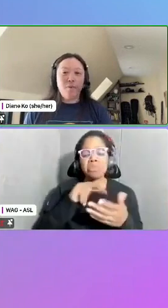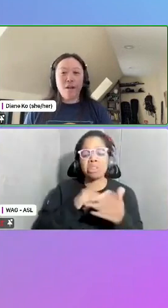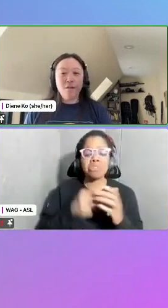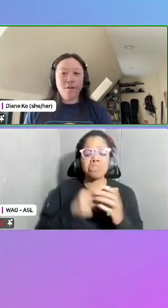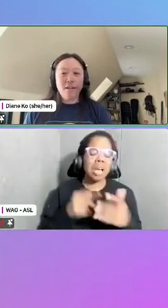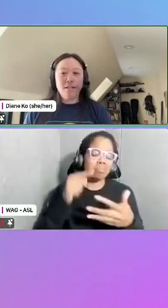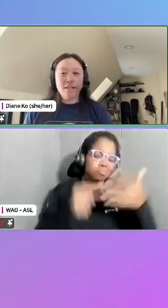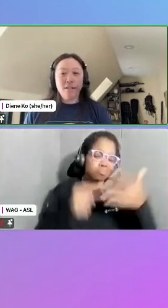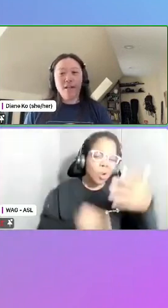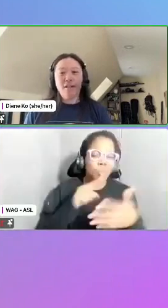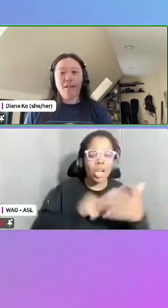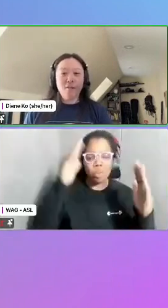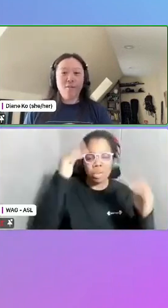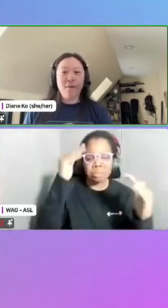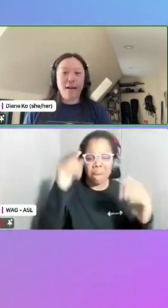bunnies and various states of standing or